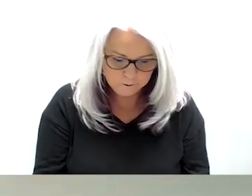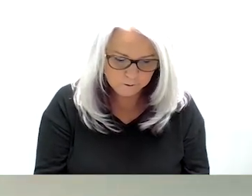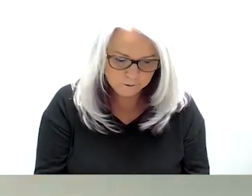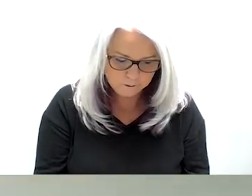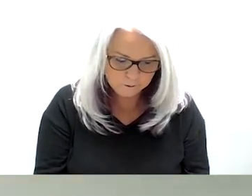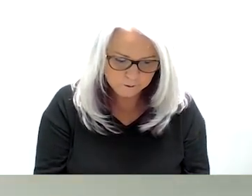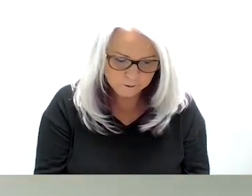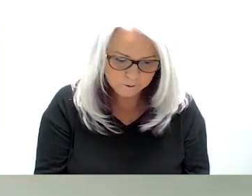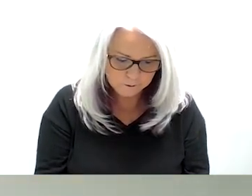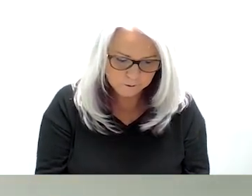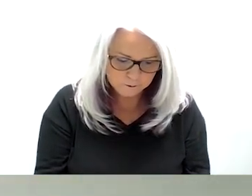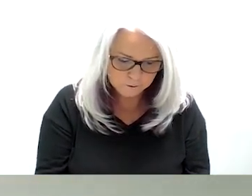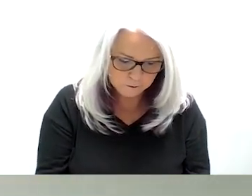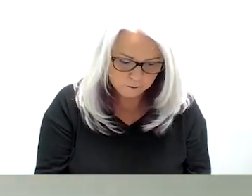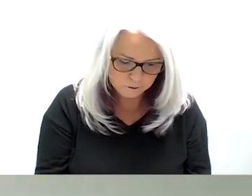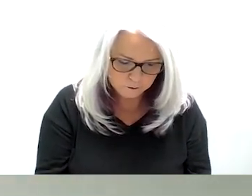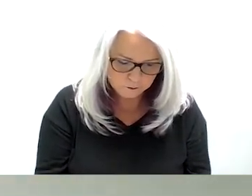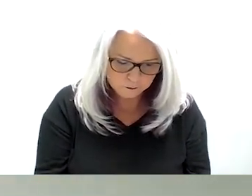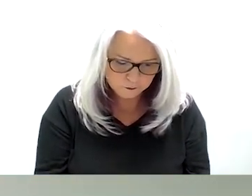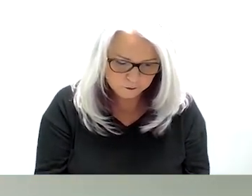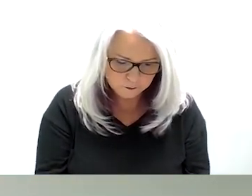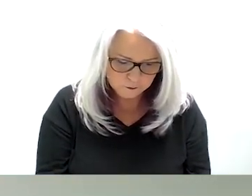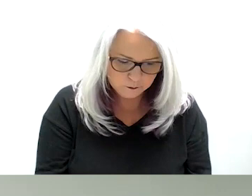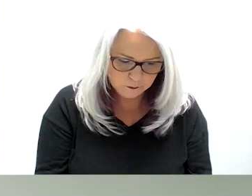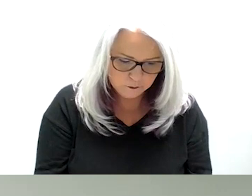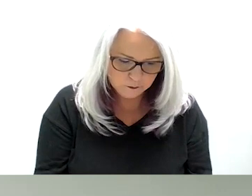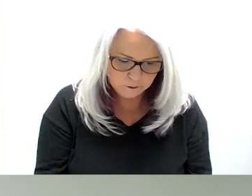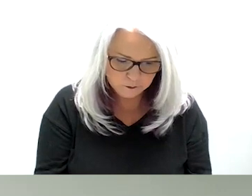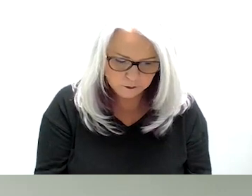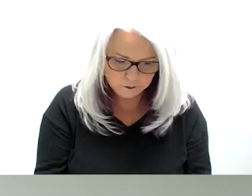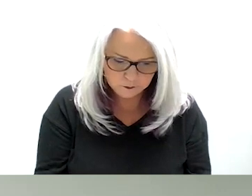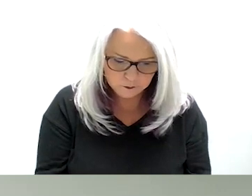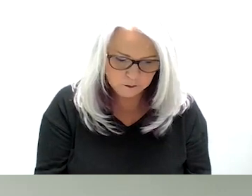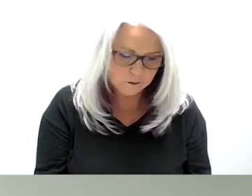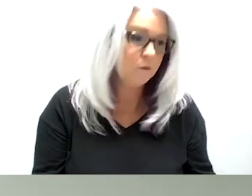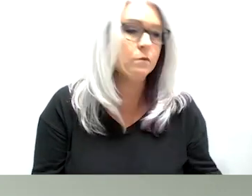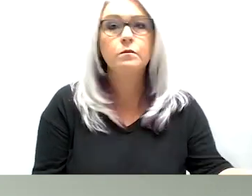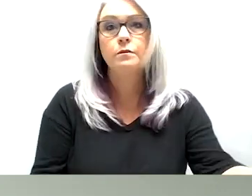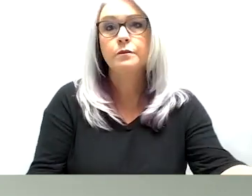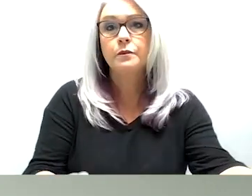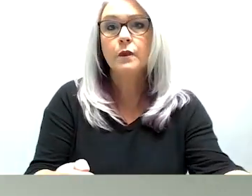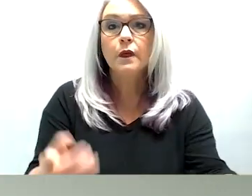joined patient led research collaborative. We started it